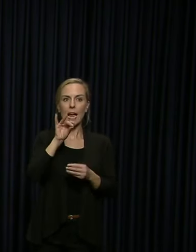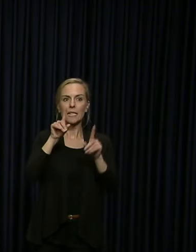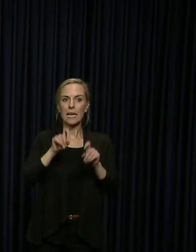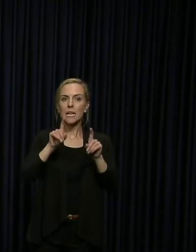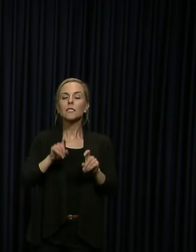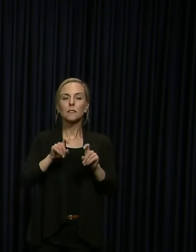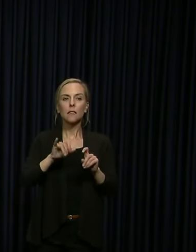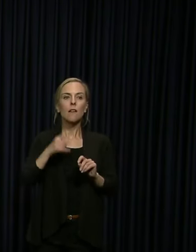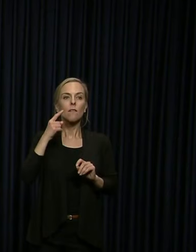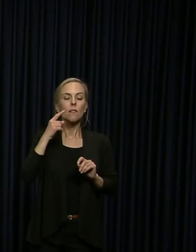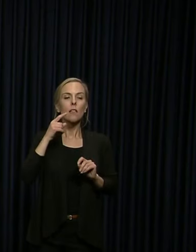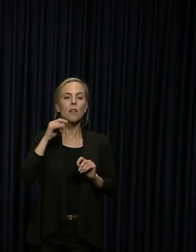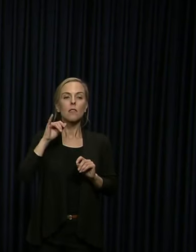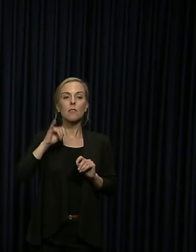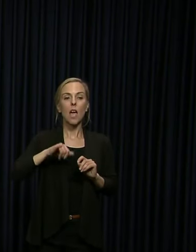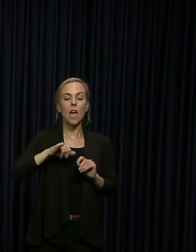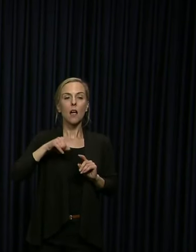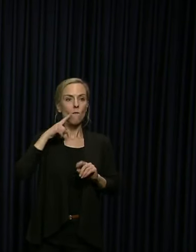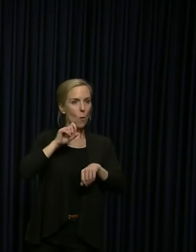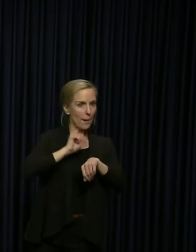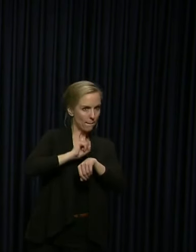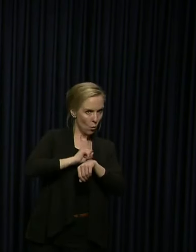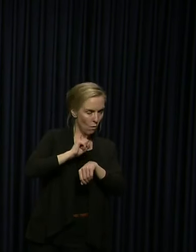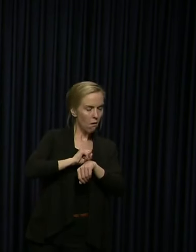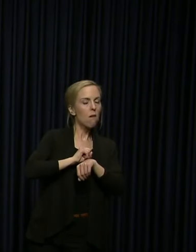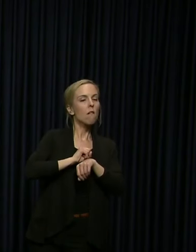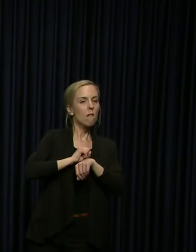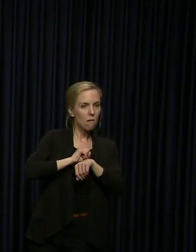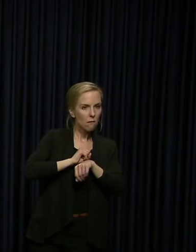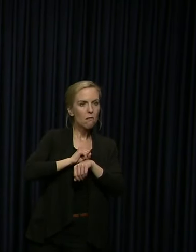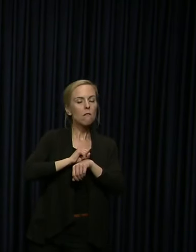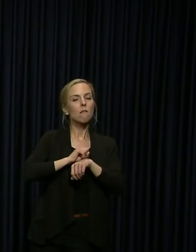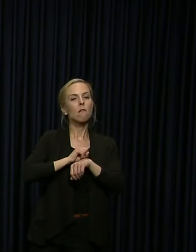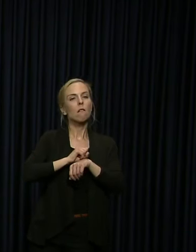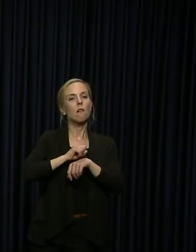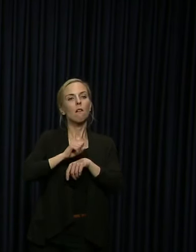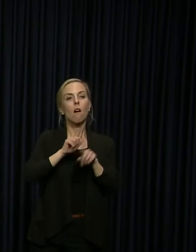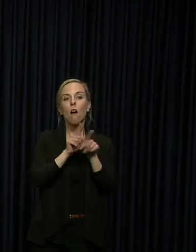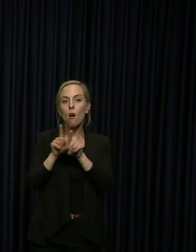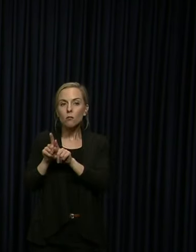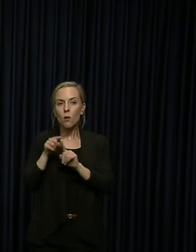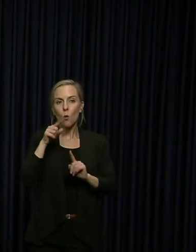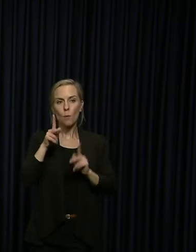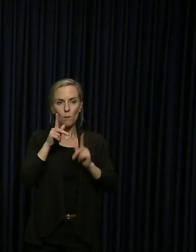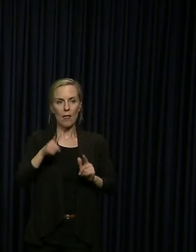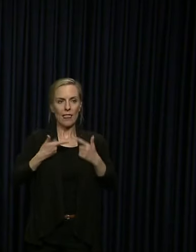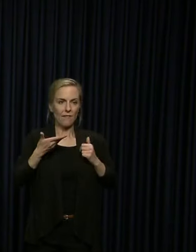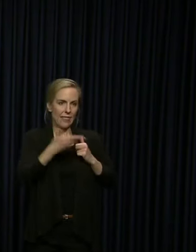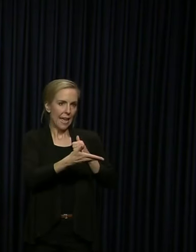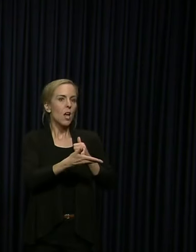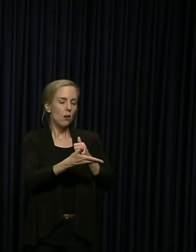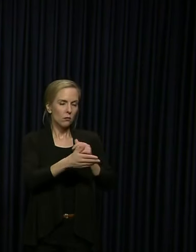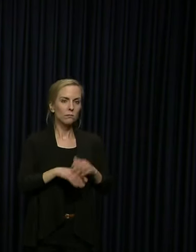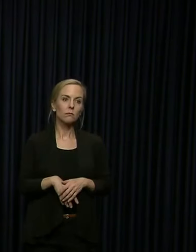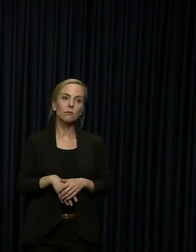WE COULD PROVIDE A FULL AMOUNT OF PERSONAL PROTECTIVE EQUIPMENT, A FULL AMOUNT OF TESTING, AND THAT WE COULD INCREASE OUR HEALTH CARE